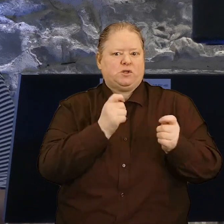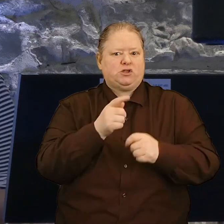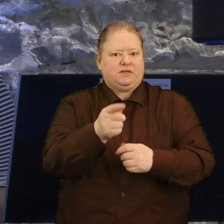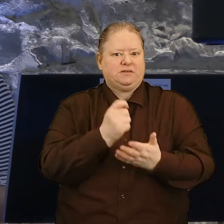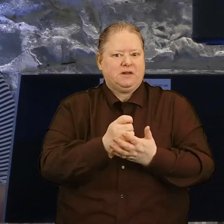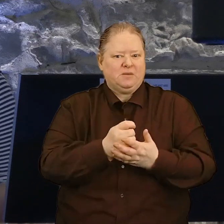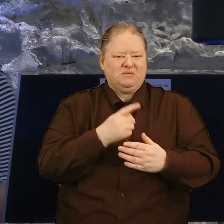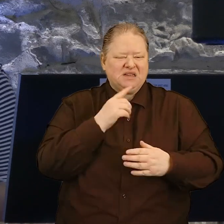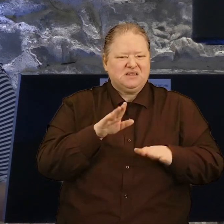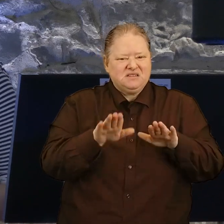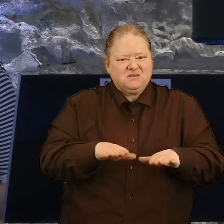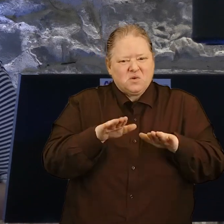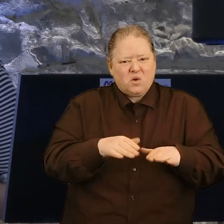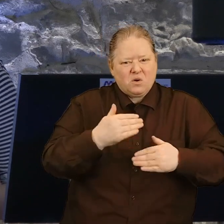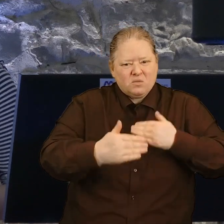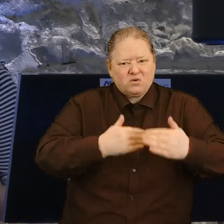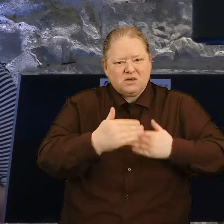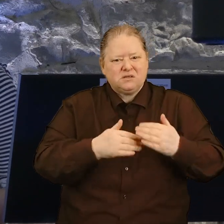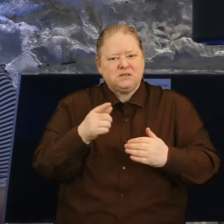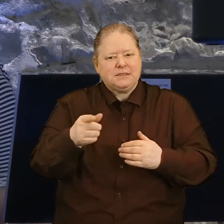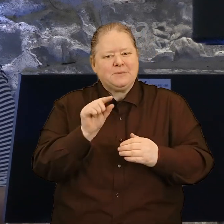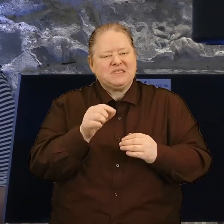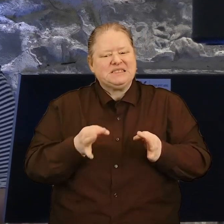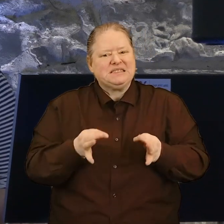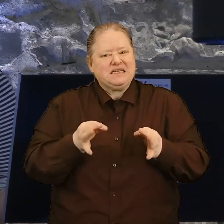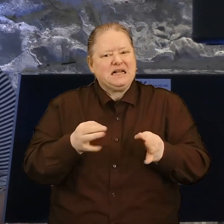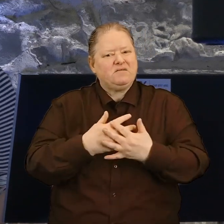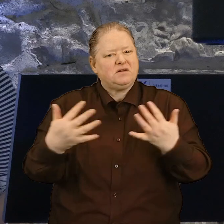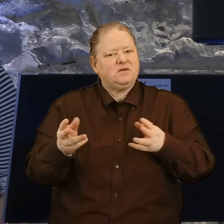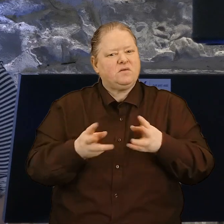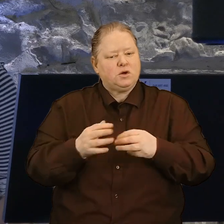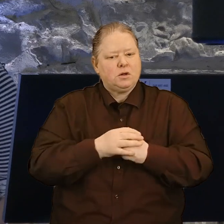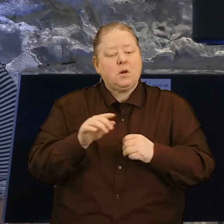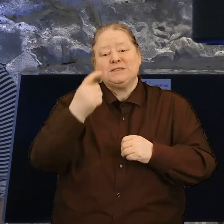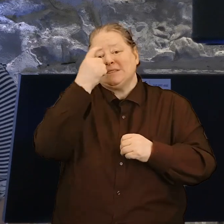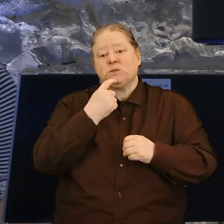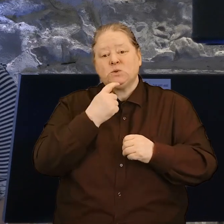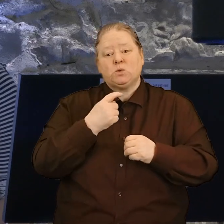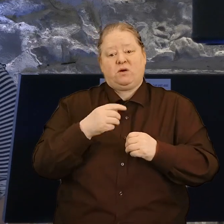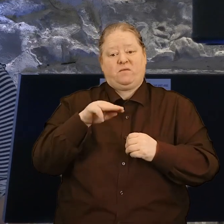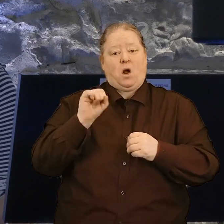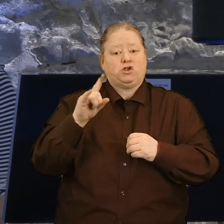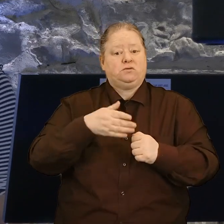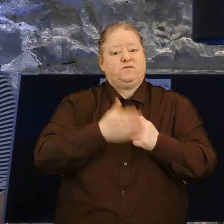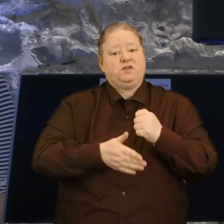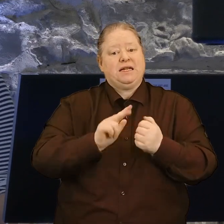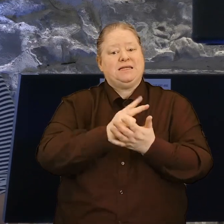slow progress, this resulted in the delay to the completion of many works". So while the statue of Marsh was unveiled in 1866, two years